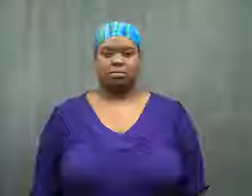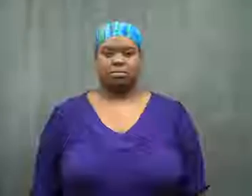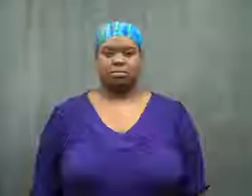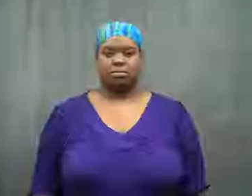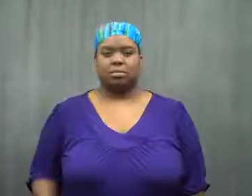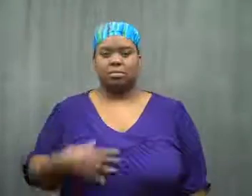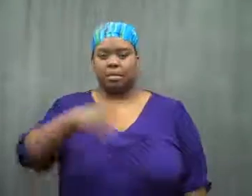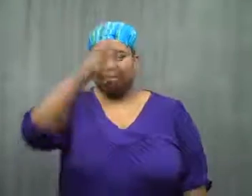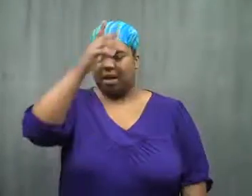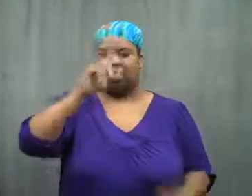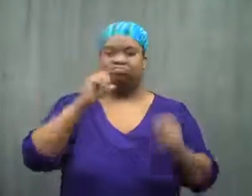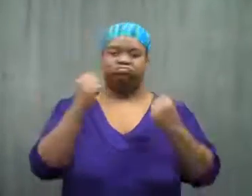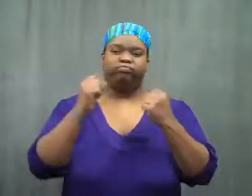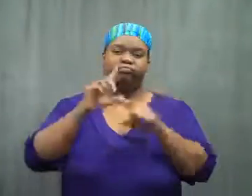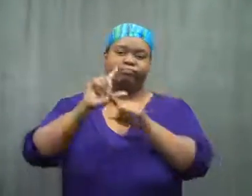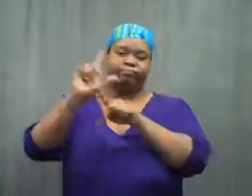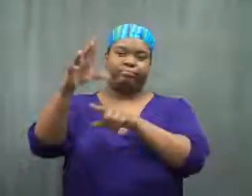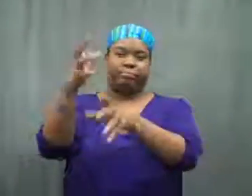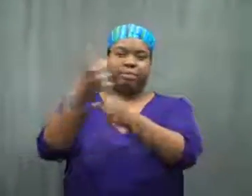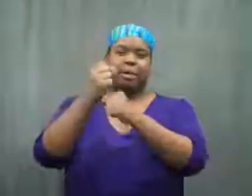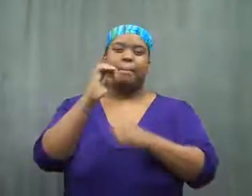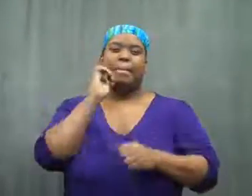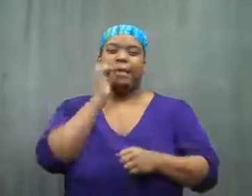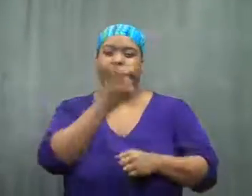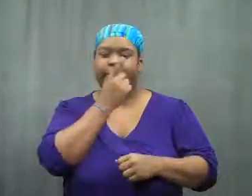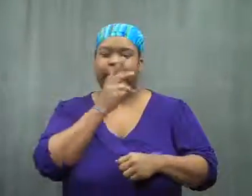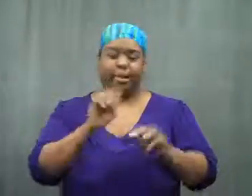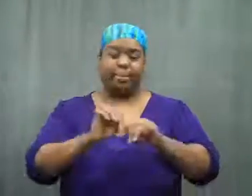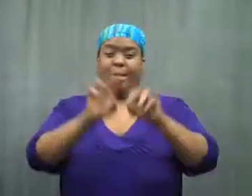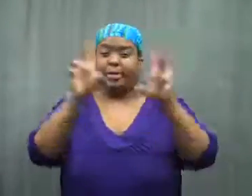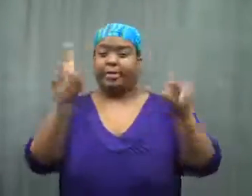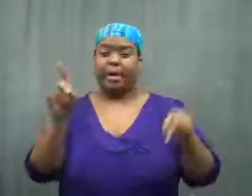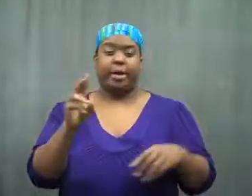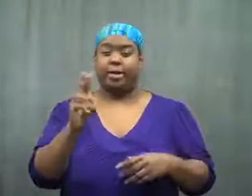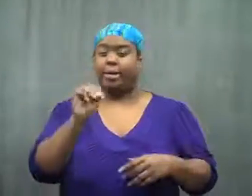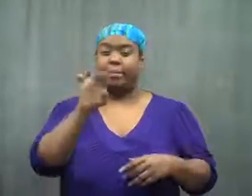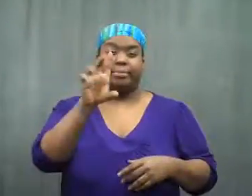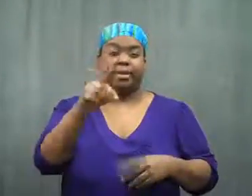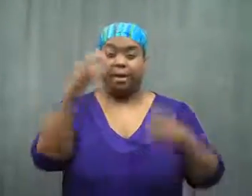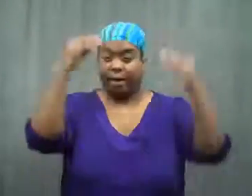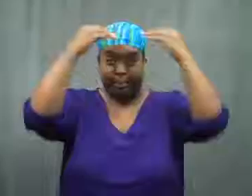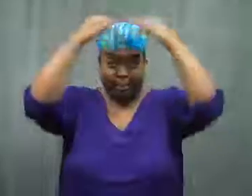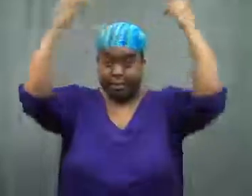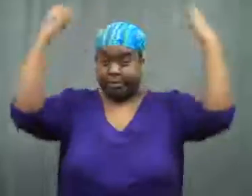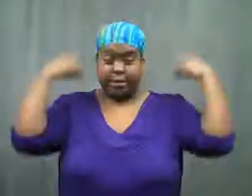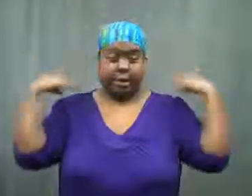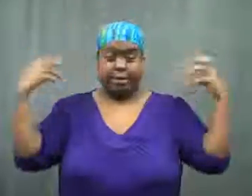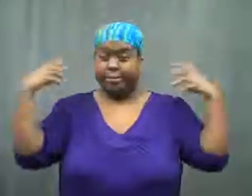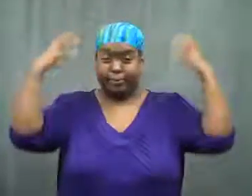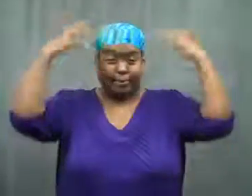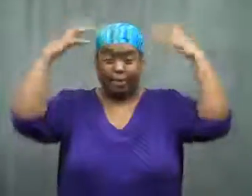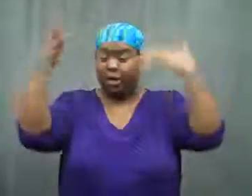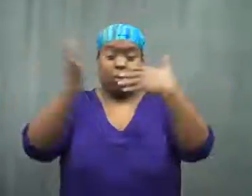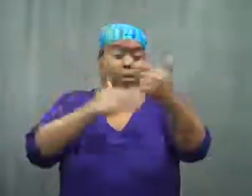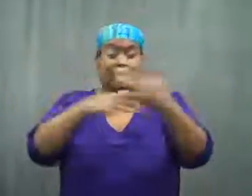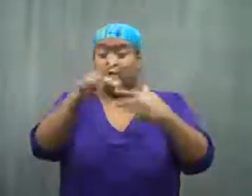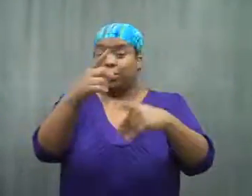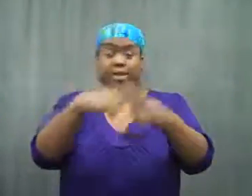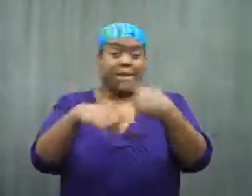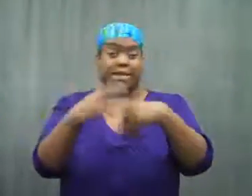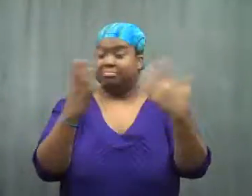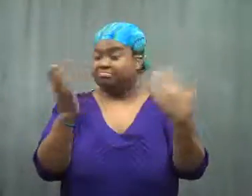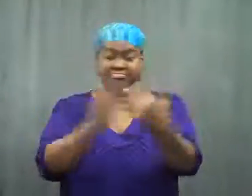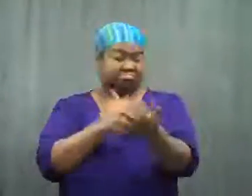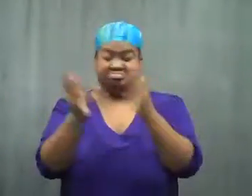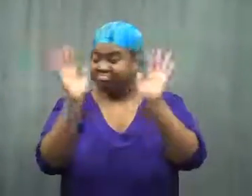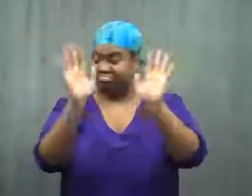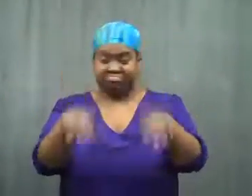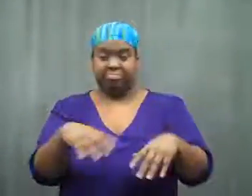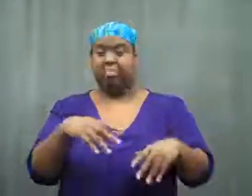My father went to get McDonald's, however you sign it.